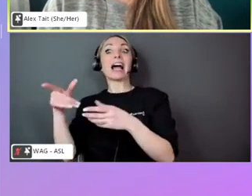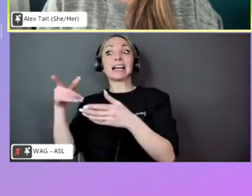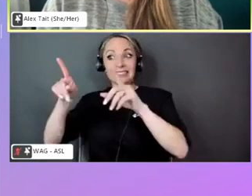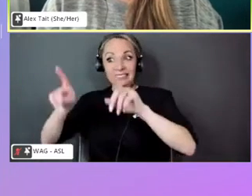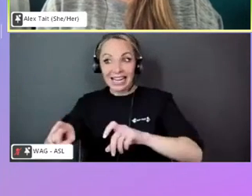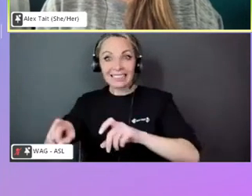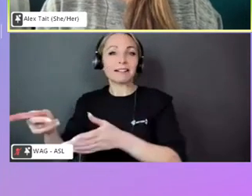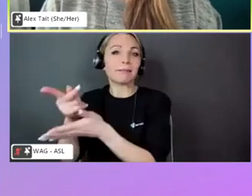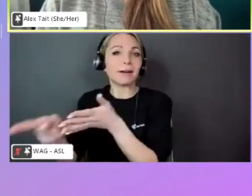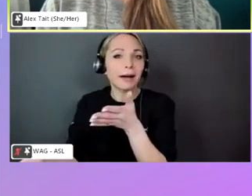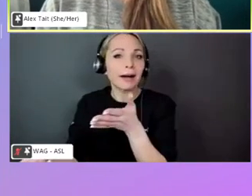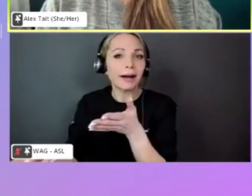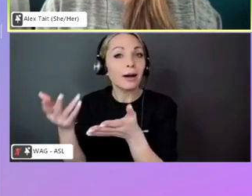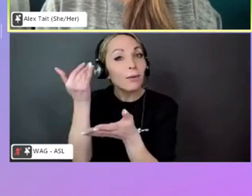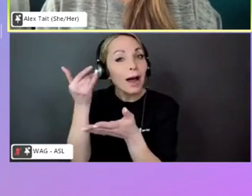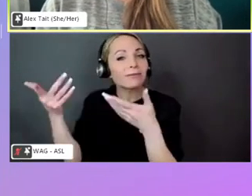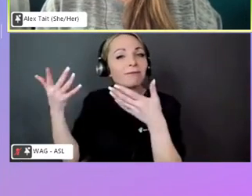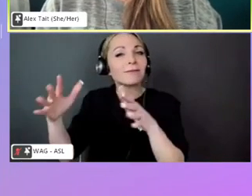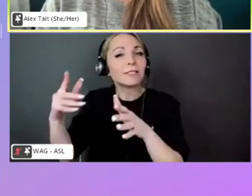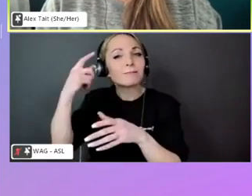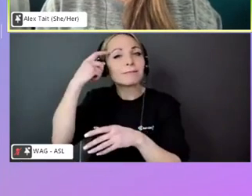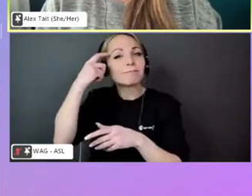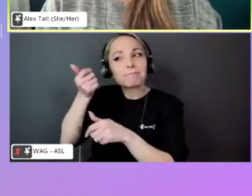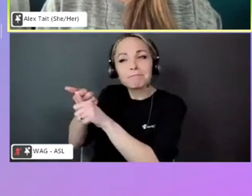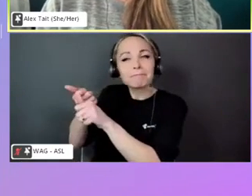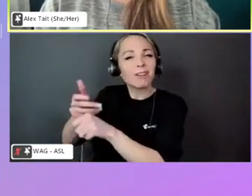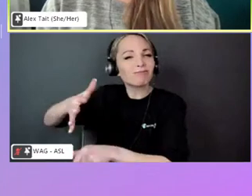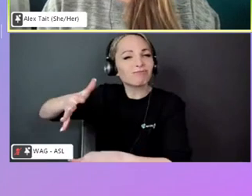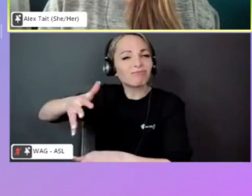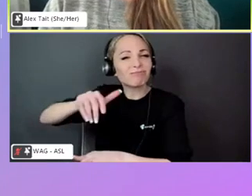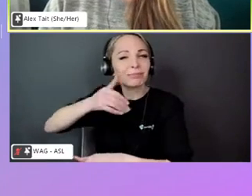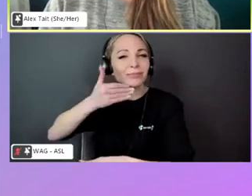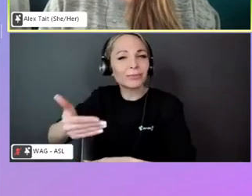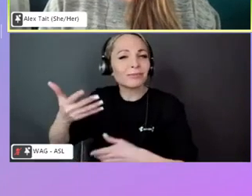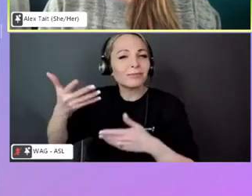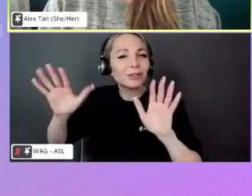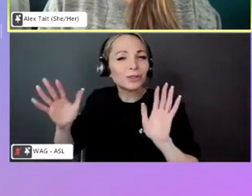an anxious, self fulfilling prophecy. This creates